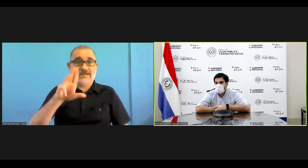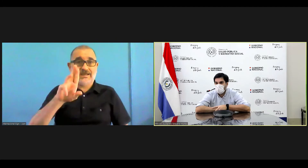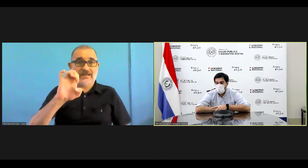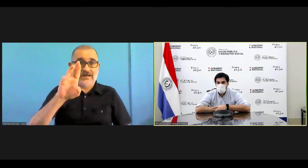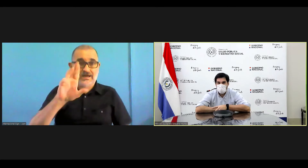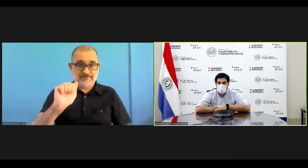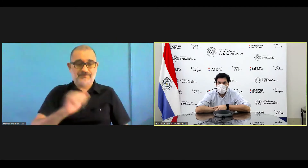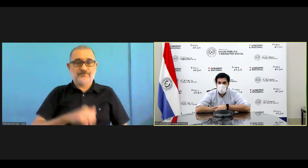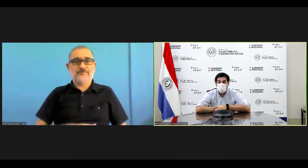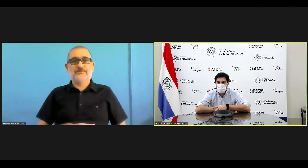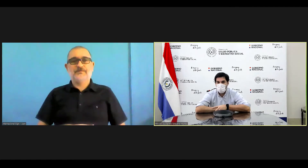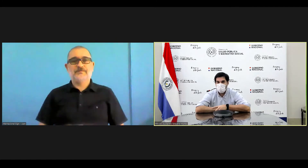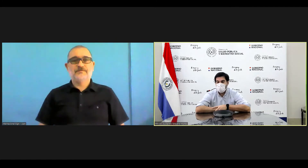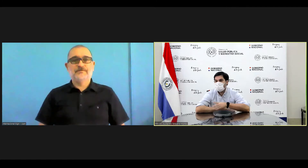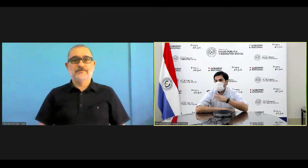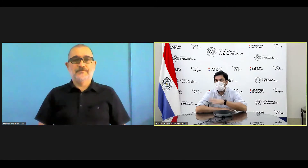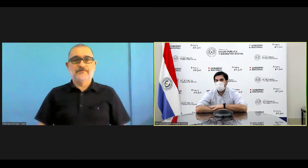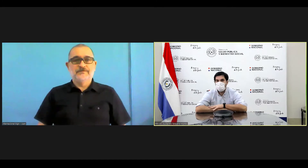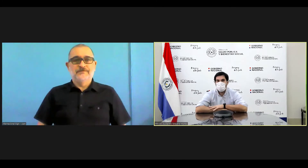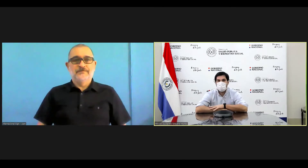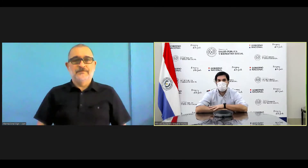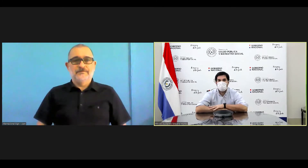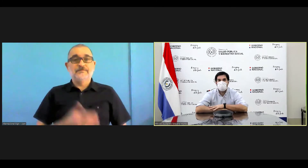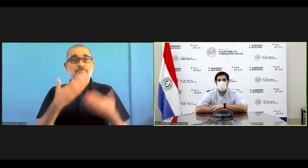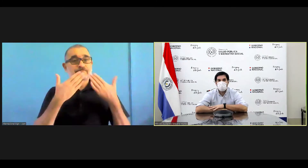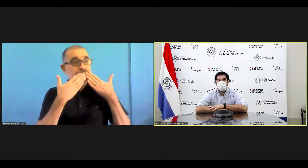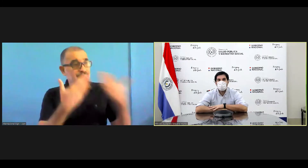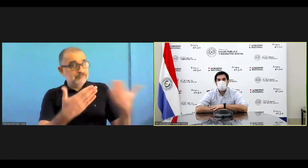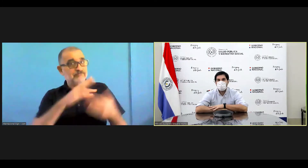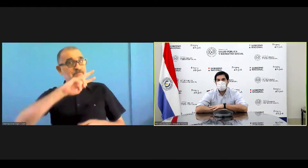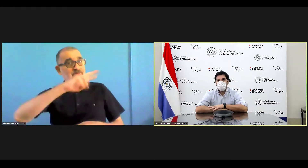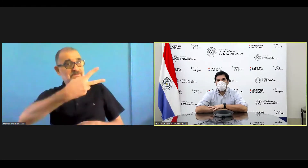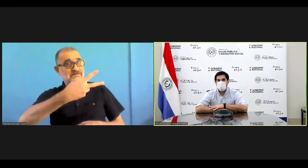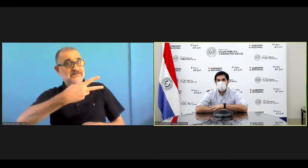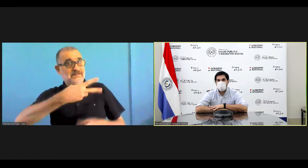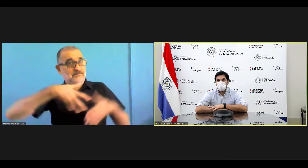And I'm going to tell the experience of Paraguay